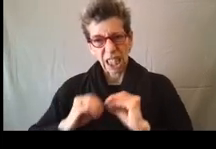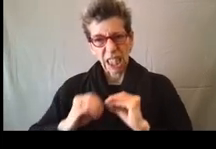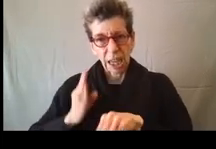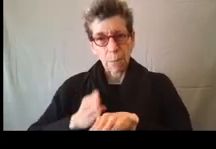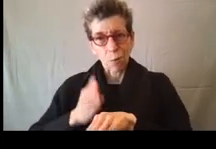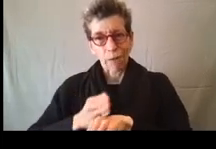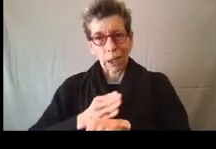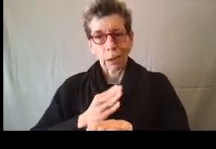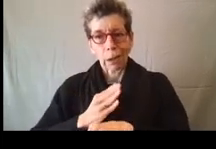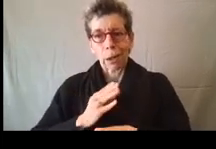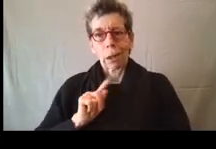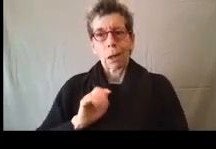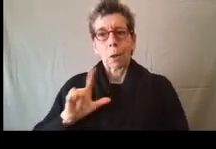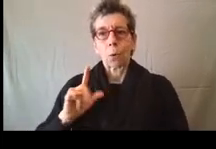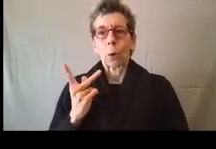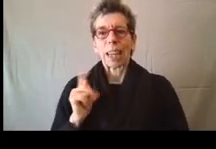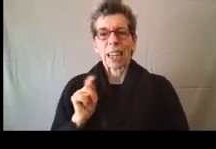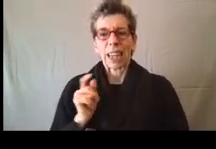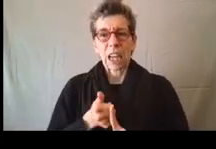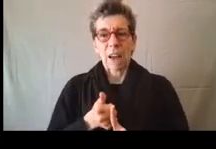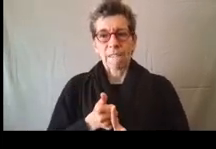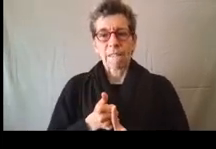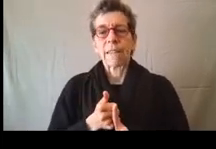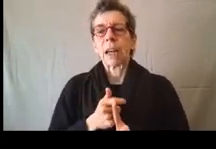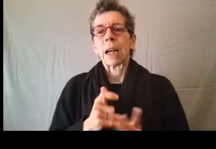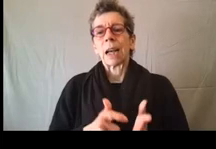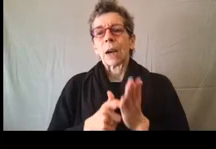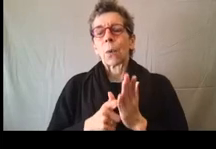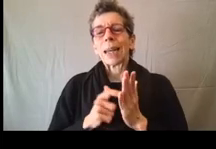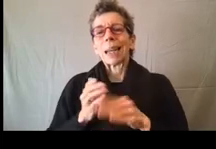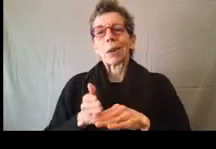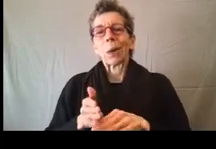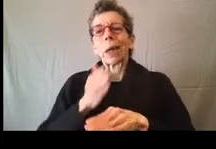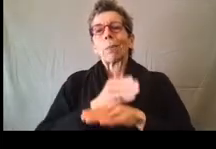for the toolkit, for example we still need to improve the clarity on the instruction